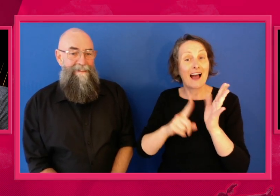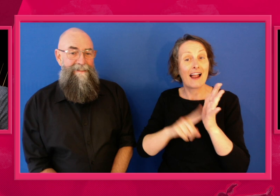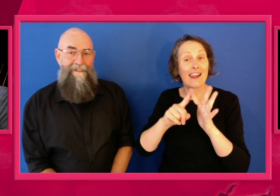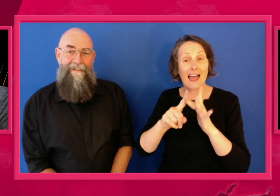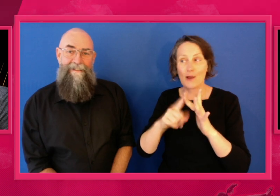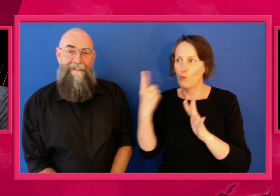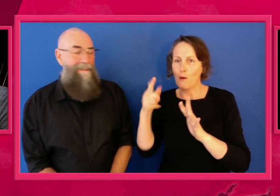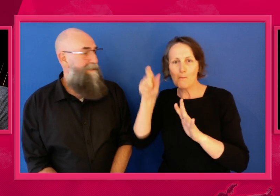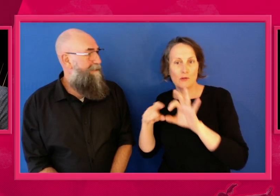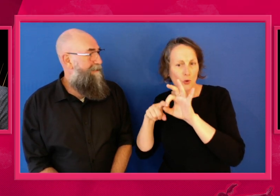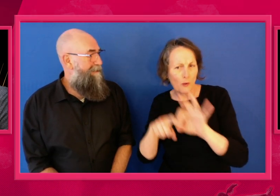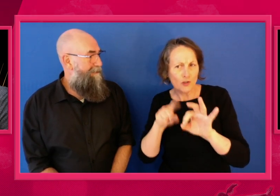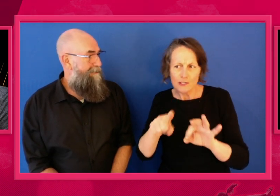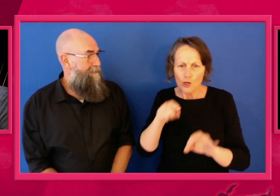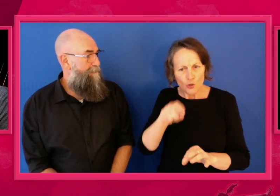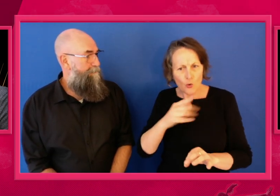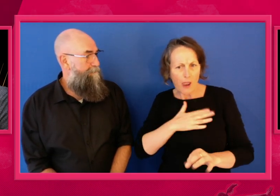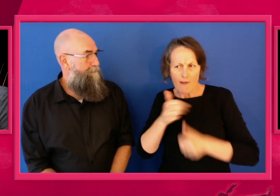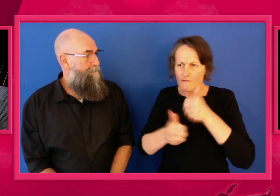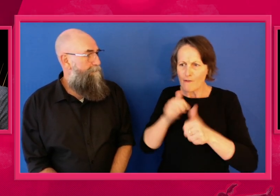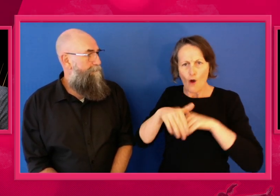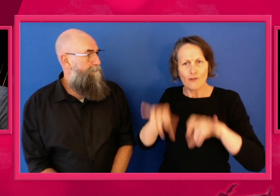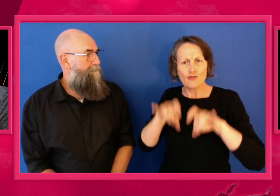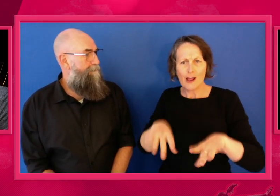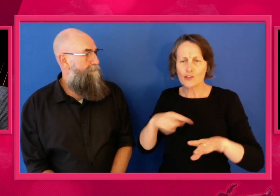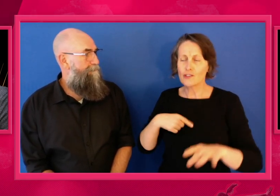what, what is your favorite thing about being Australian now? And she said, it's my preferred